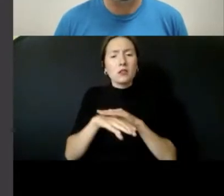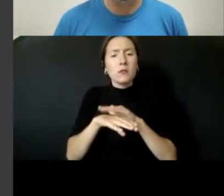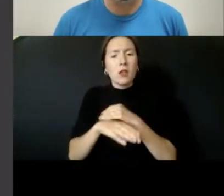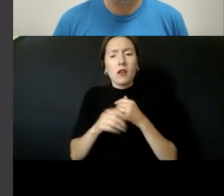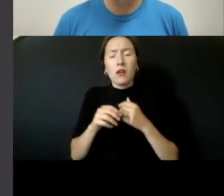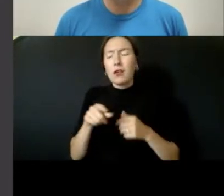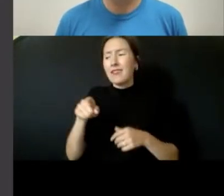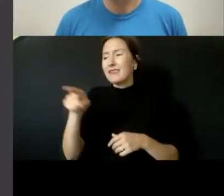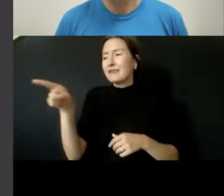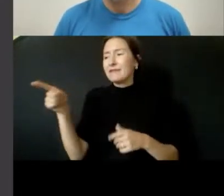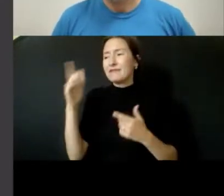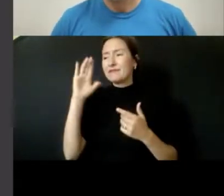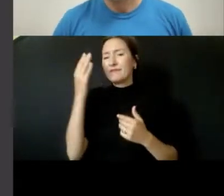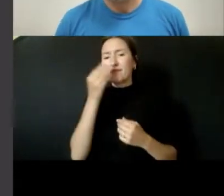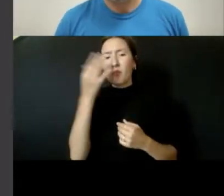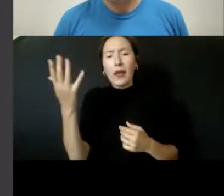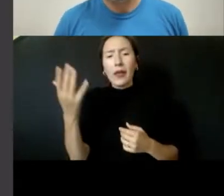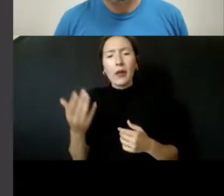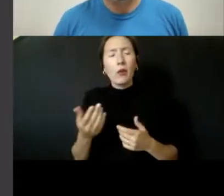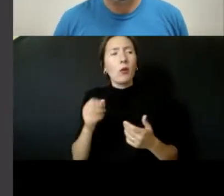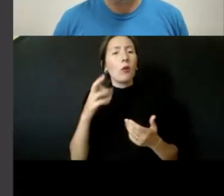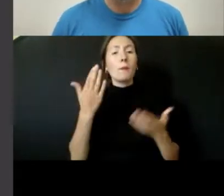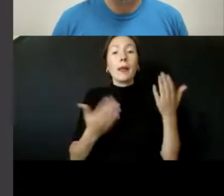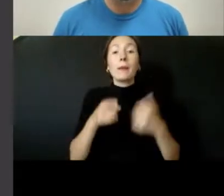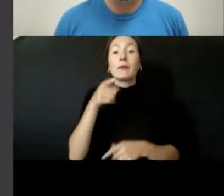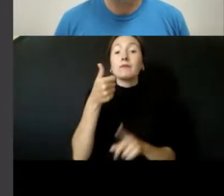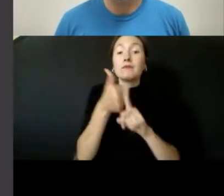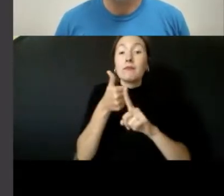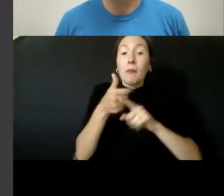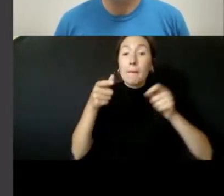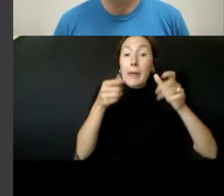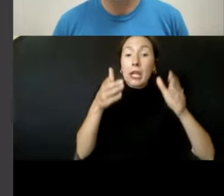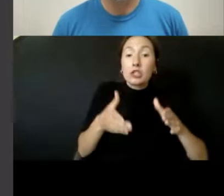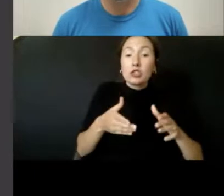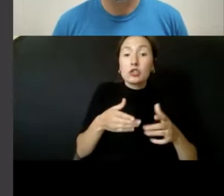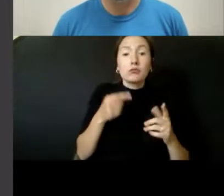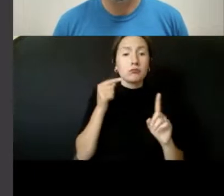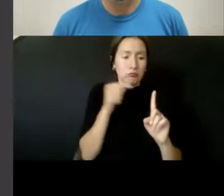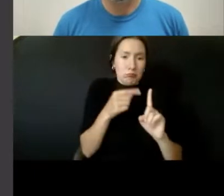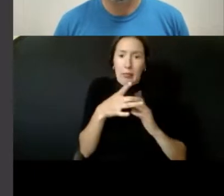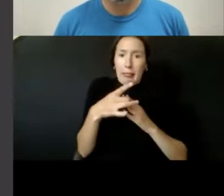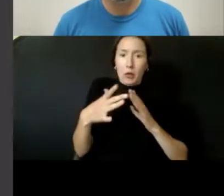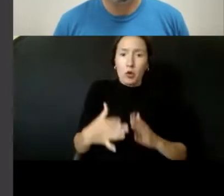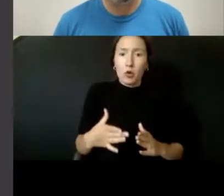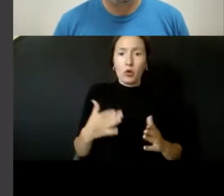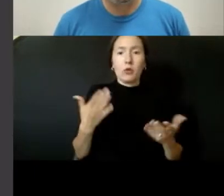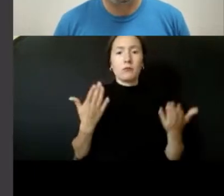that does it or maybe you're a manager you are a leader and you you know nobody on your team